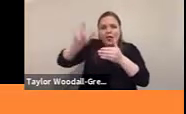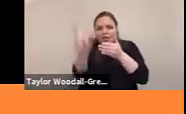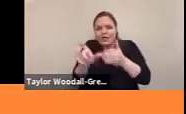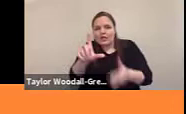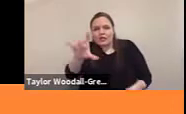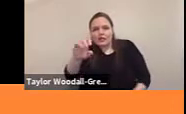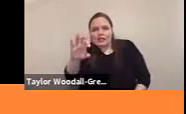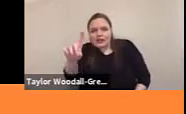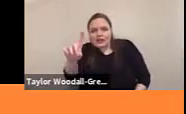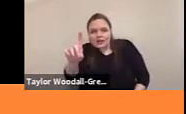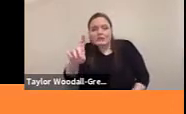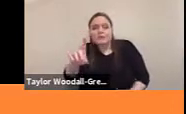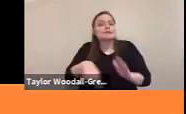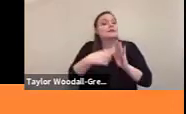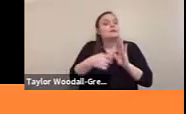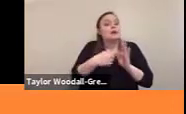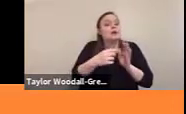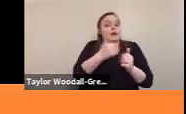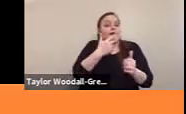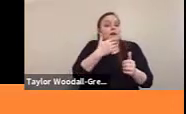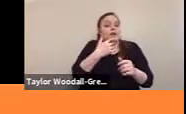there really isn't much of a difference between them visually.